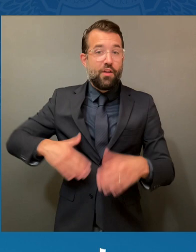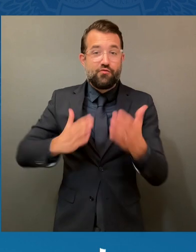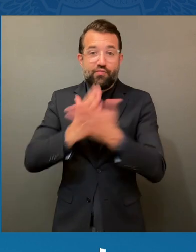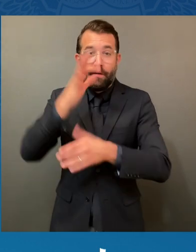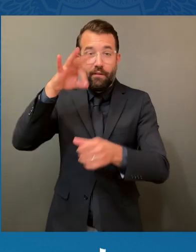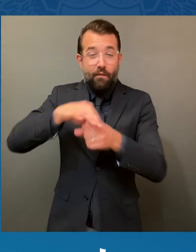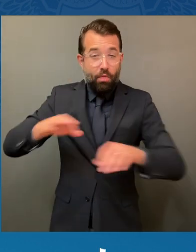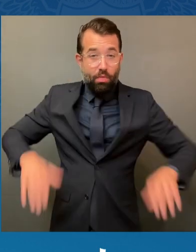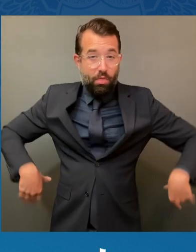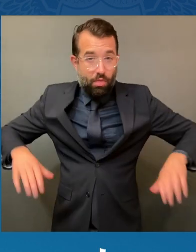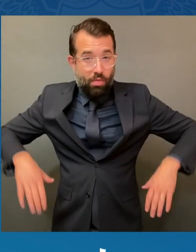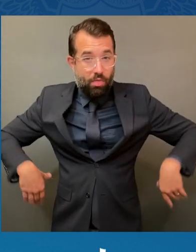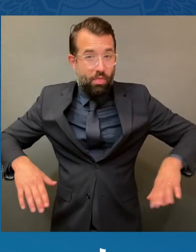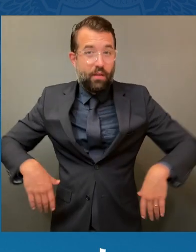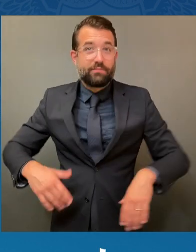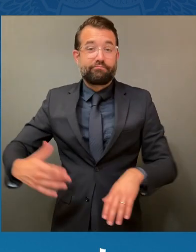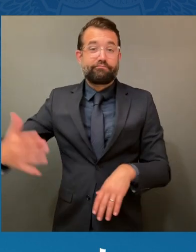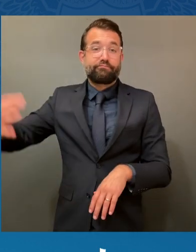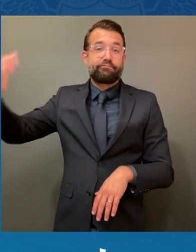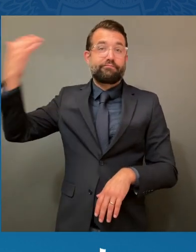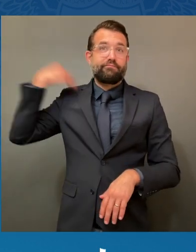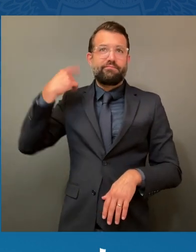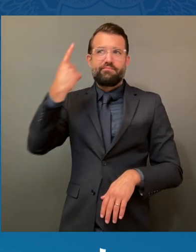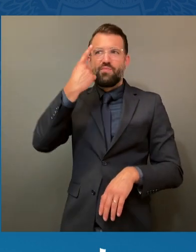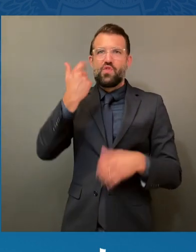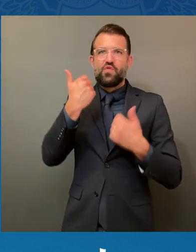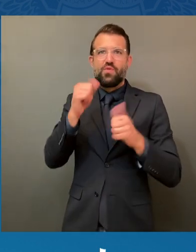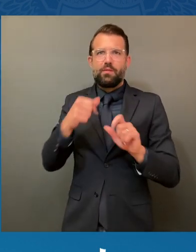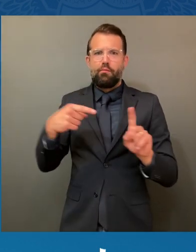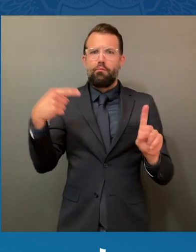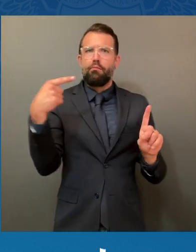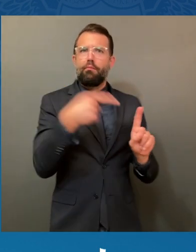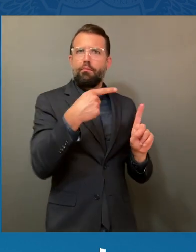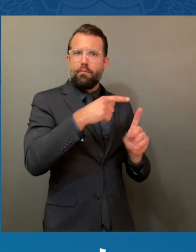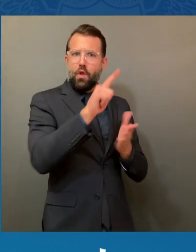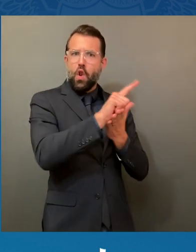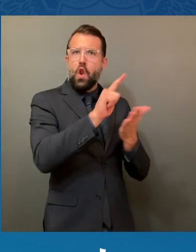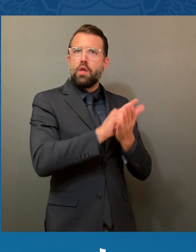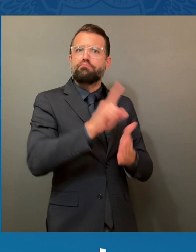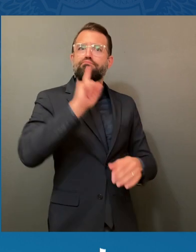And somebody is trying to push the legitimacy of that law and he has to fight against it.